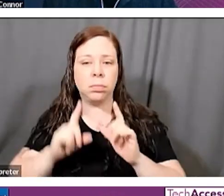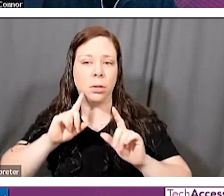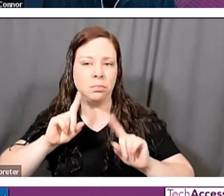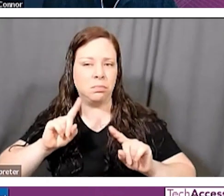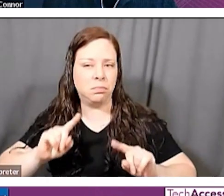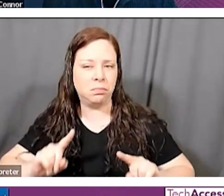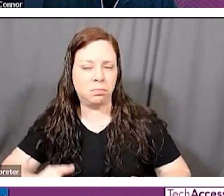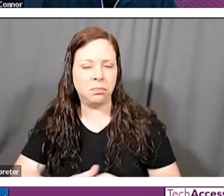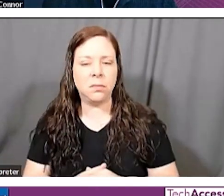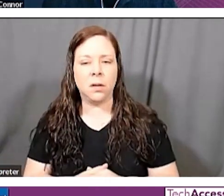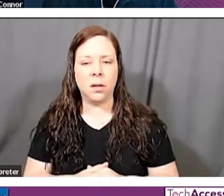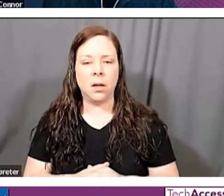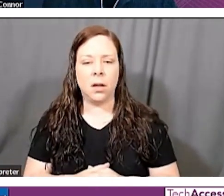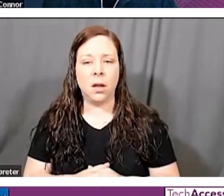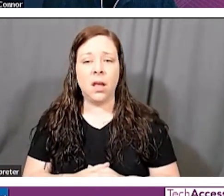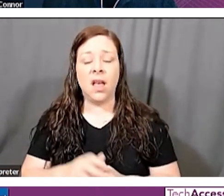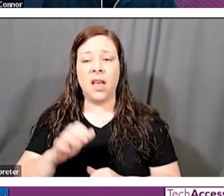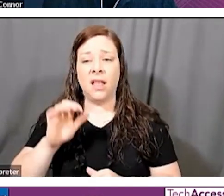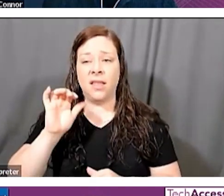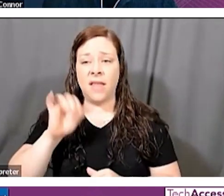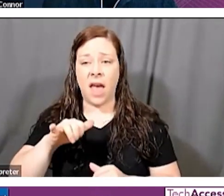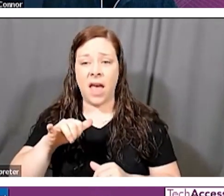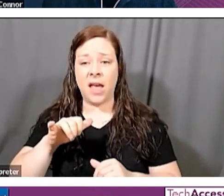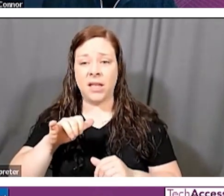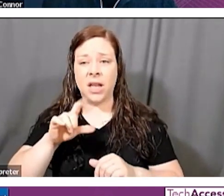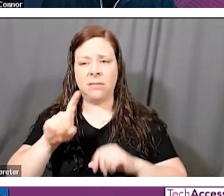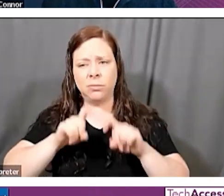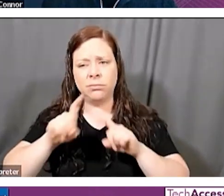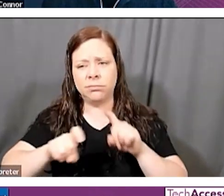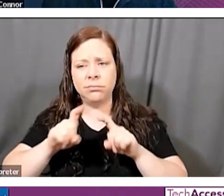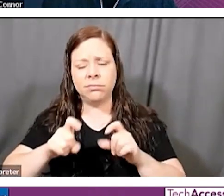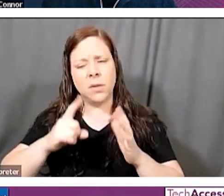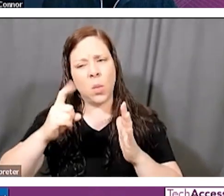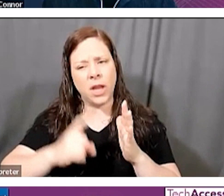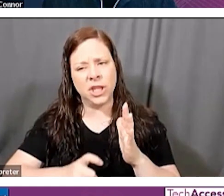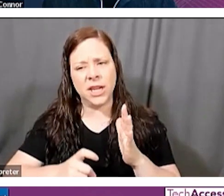This question really helps us keep the lights on. It gives us some good reporting data